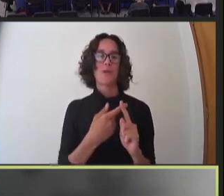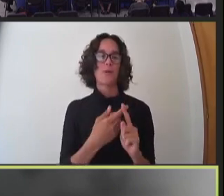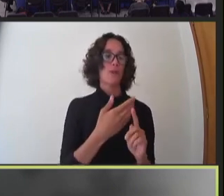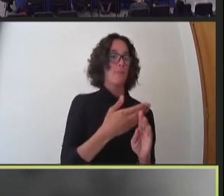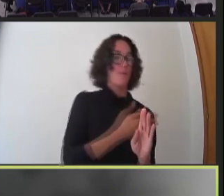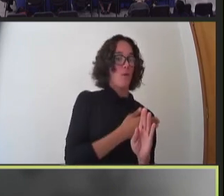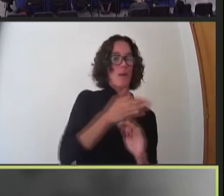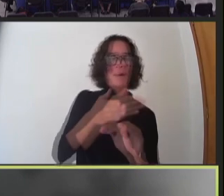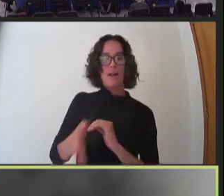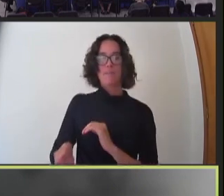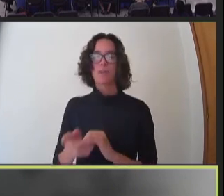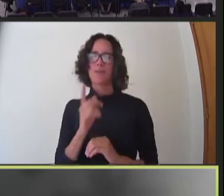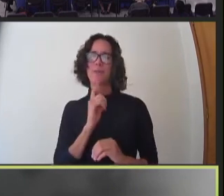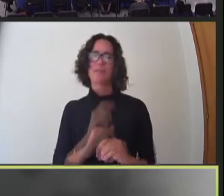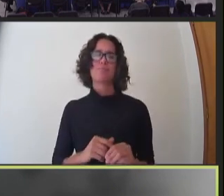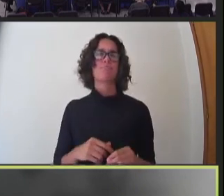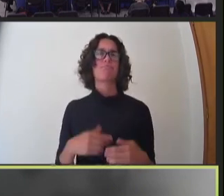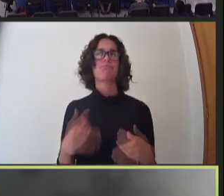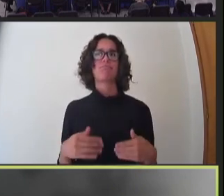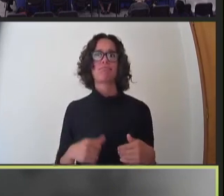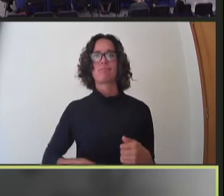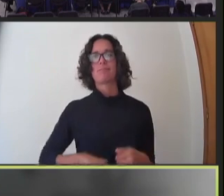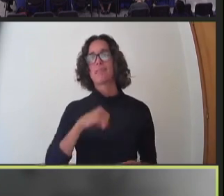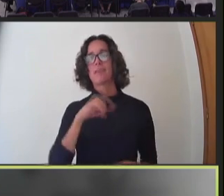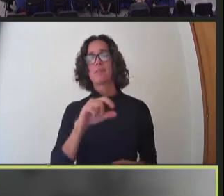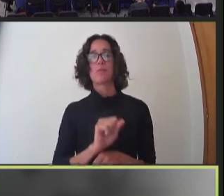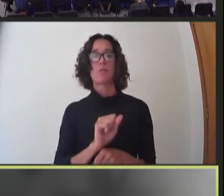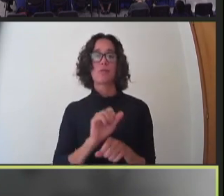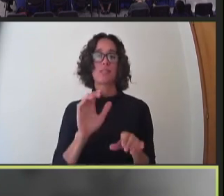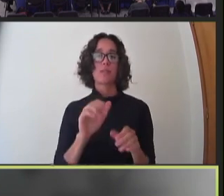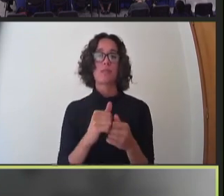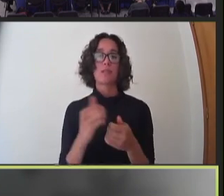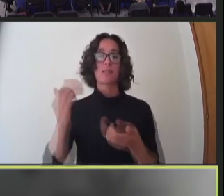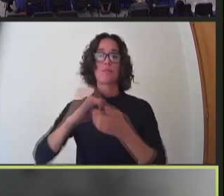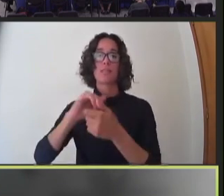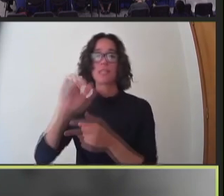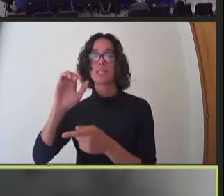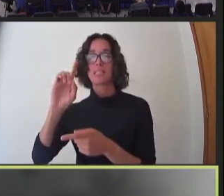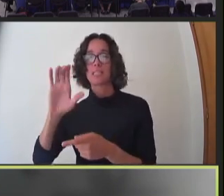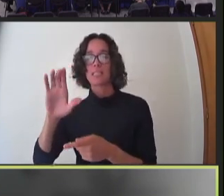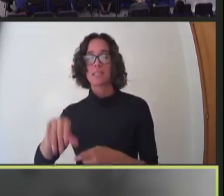have done in collaboration with our CDC and IZ Gateway colleagues. We started the development